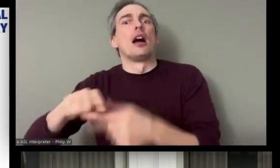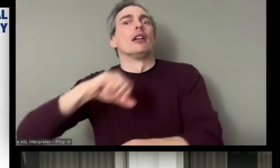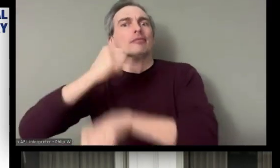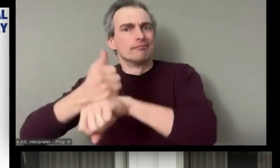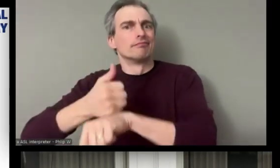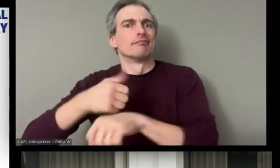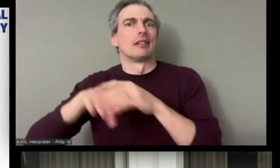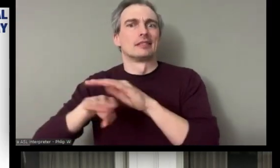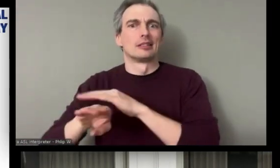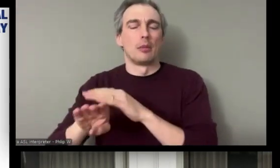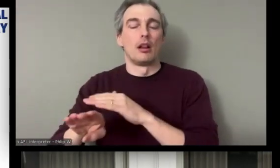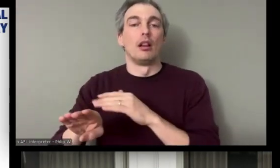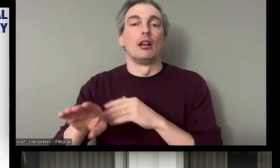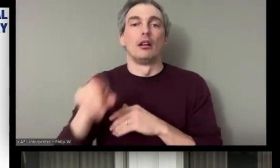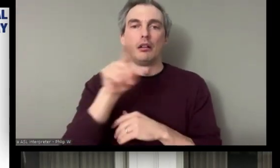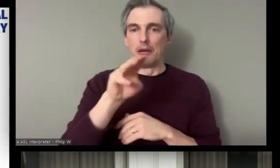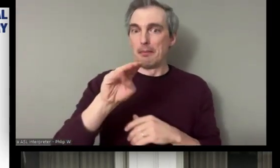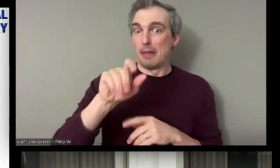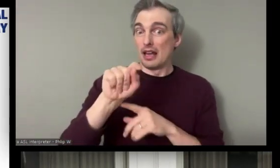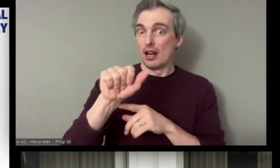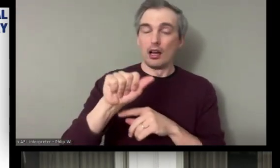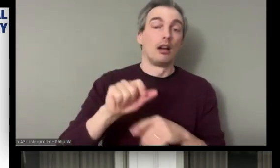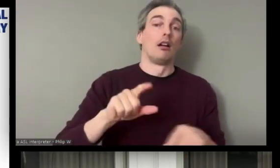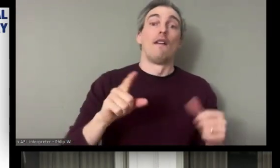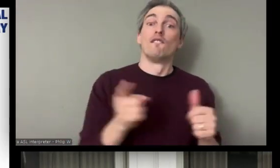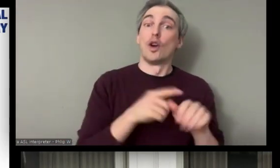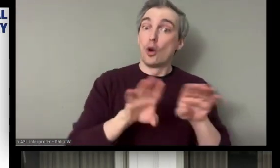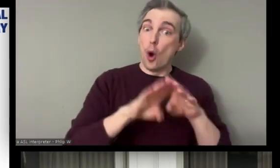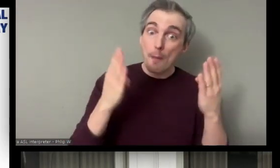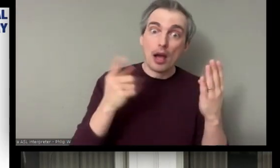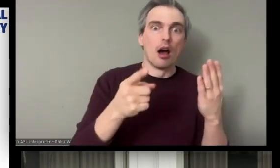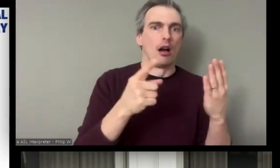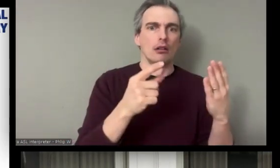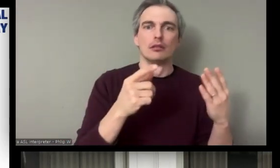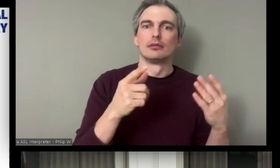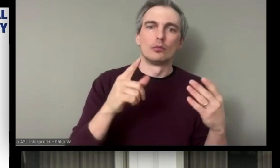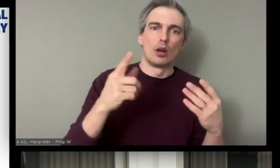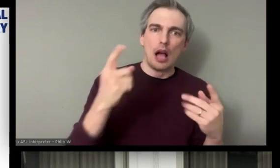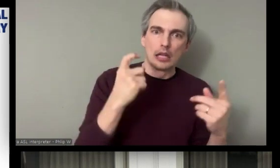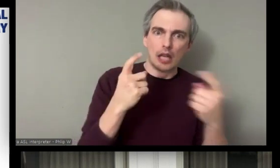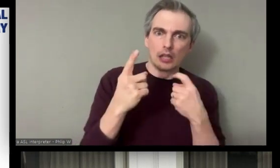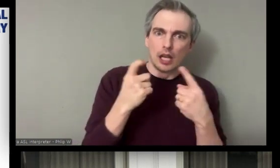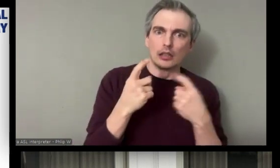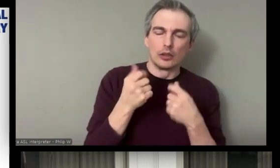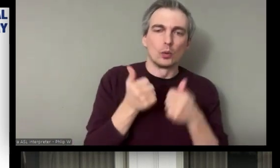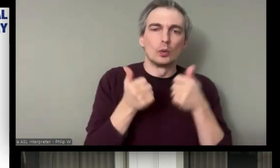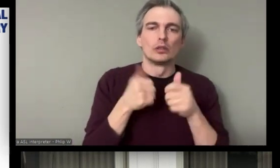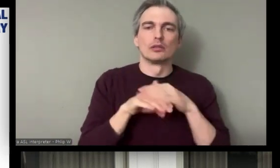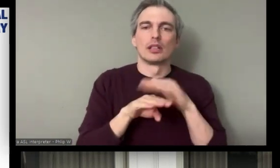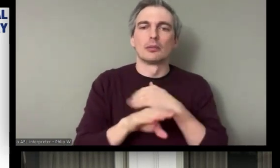settings by triple pressing the Meta button on one of the hand sets. On one of the hand controllers.